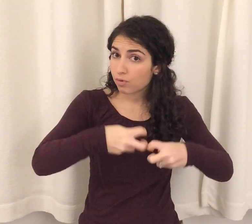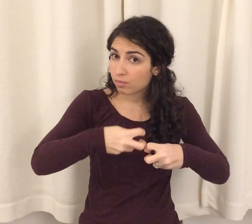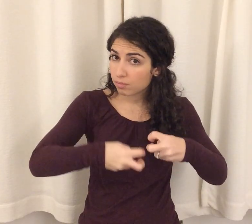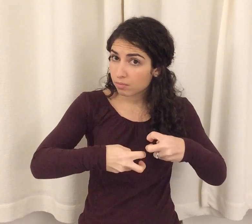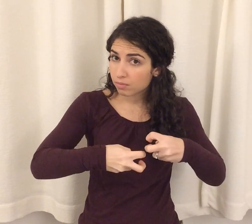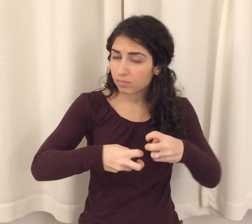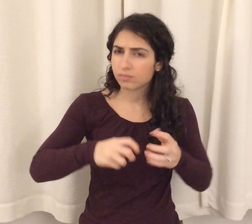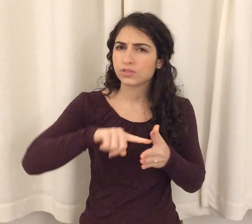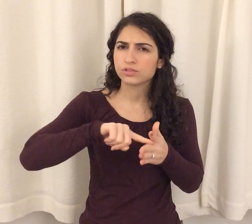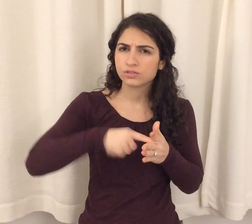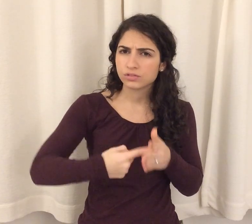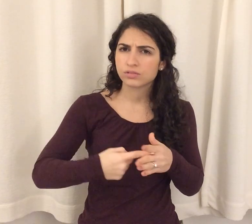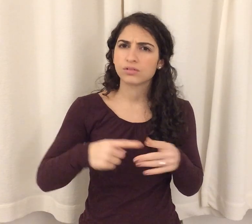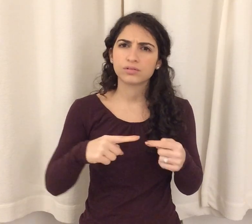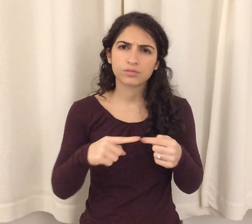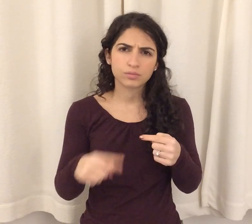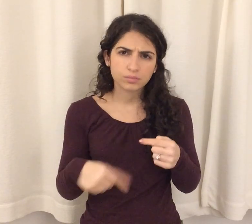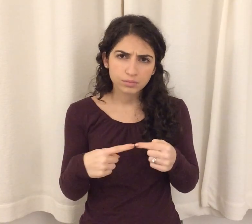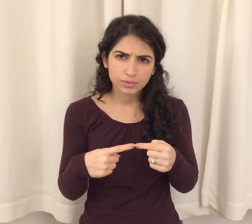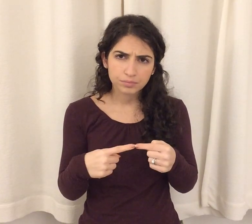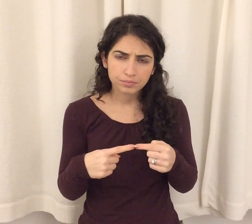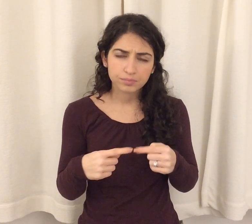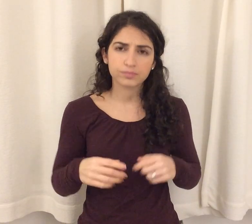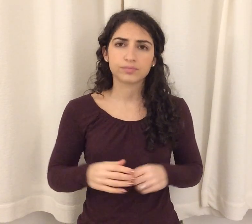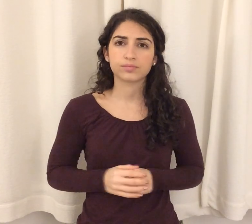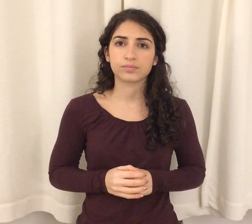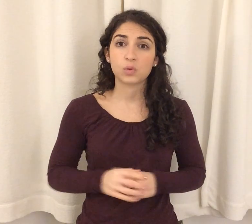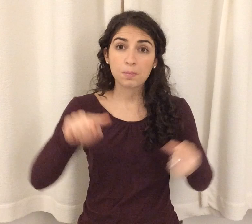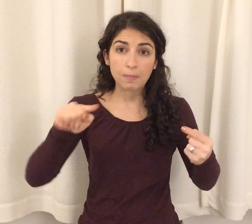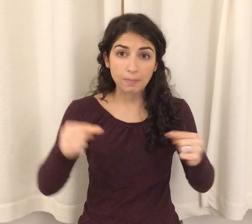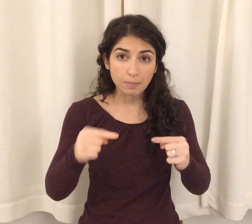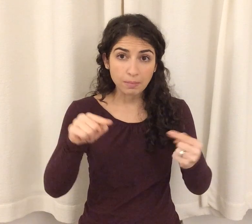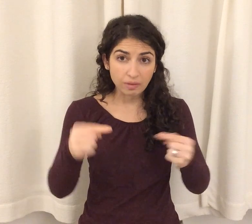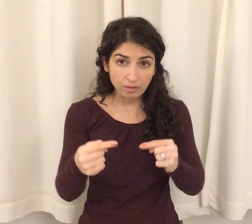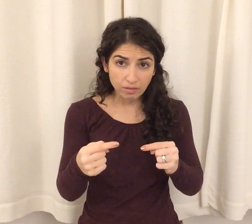maybe a "problem started when?", or "Pain